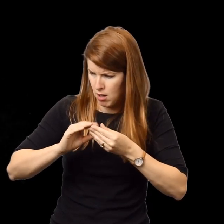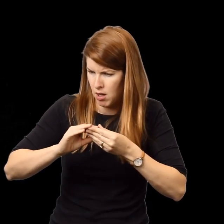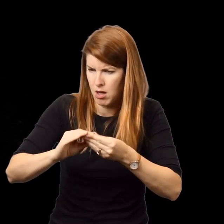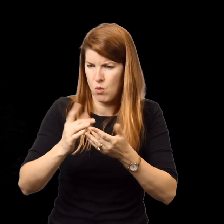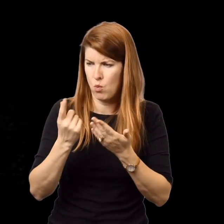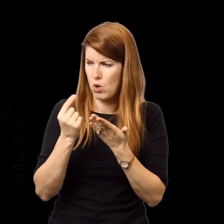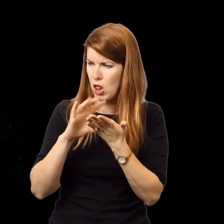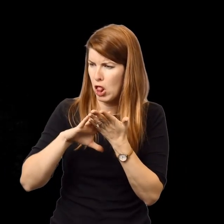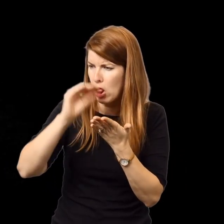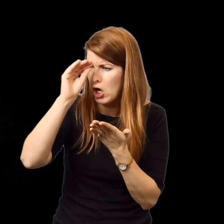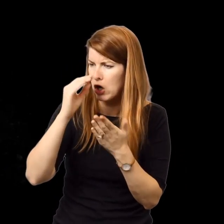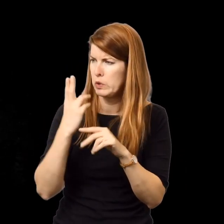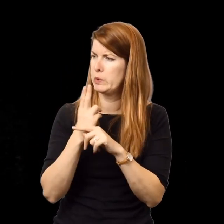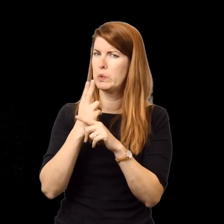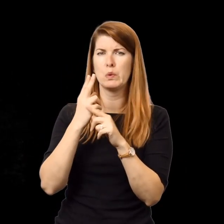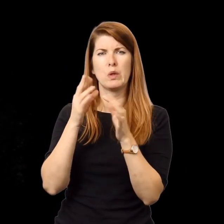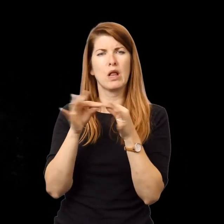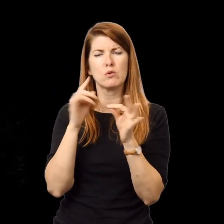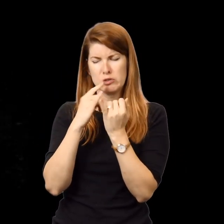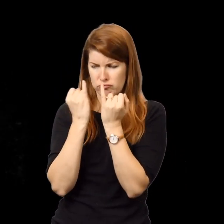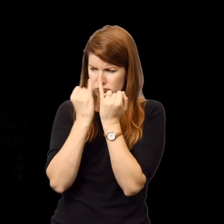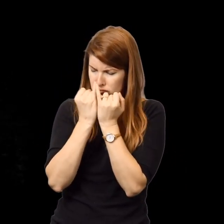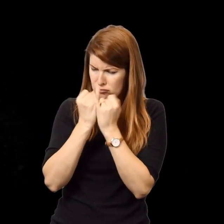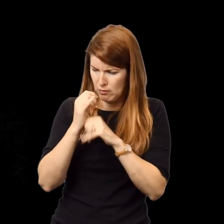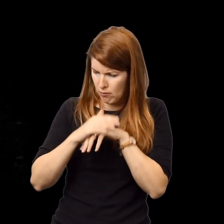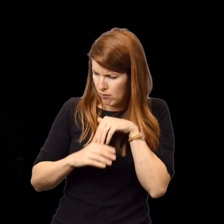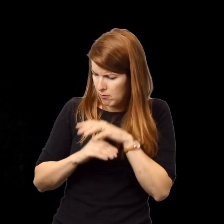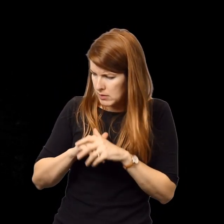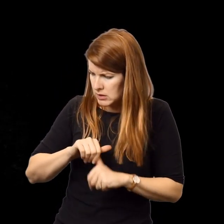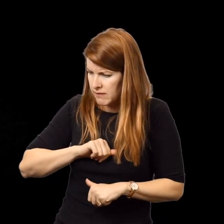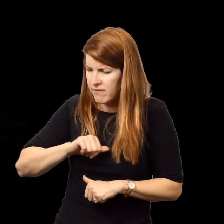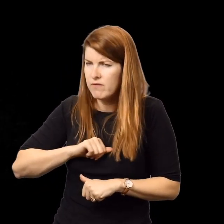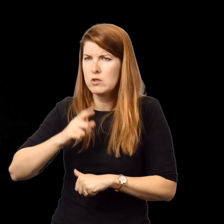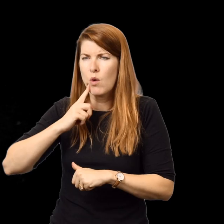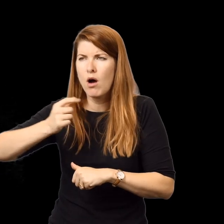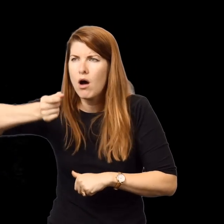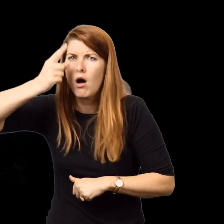We use language to calm ourself, to talk to ourselves, to understand the world.